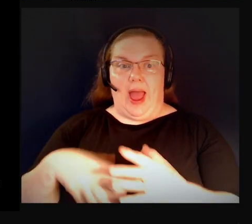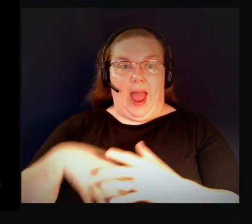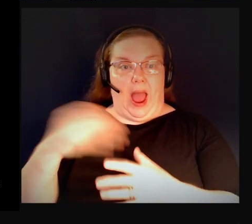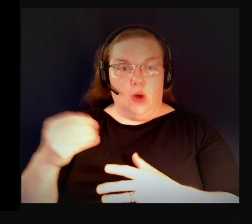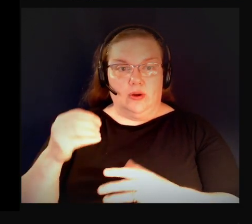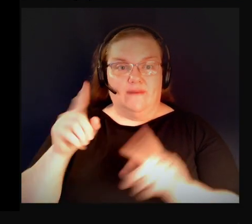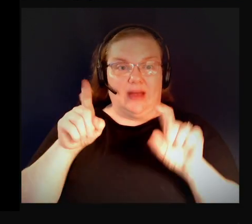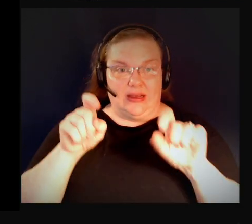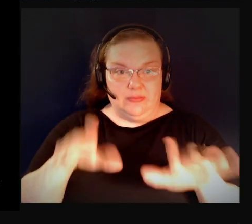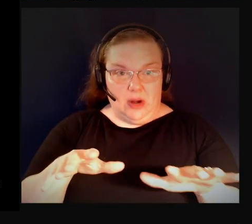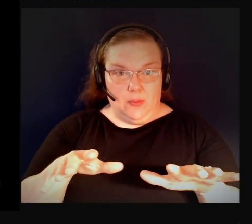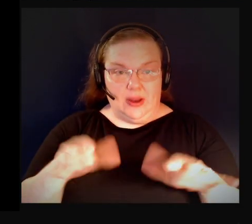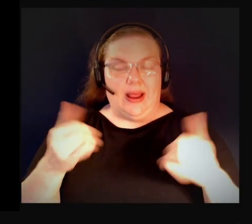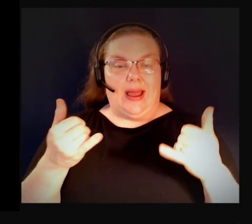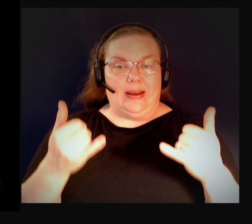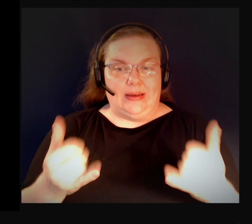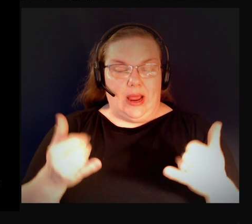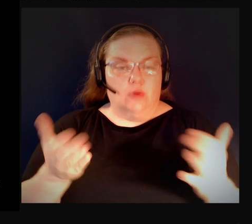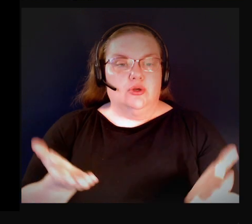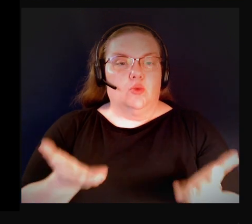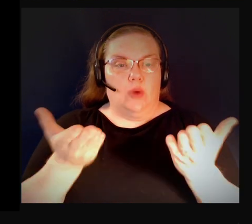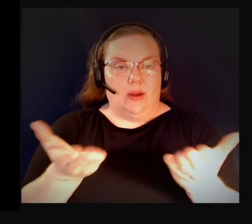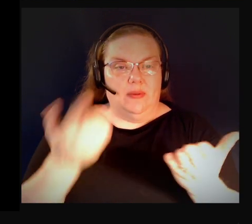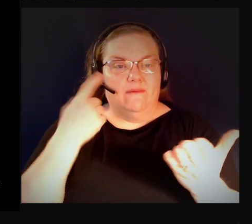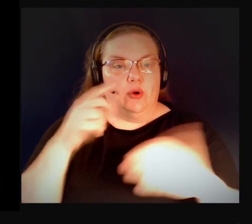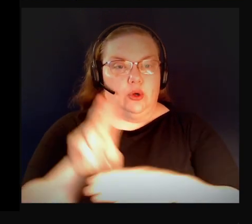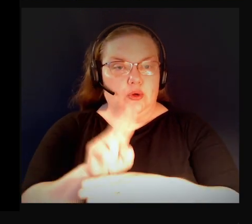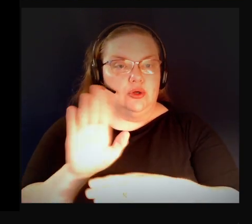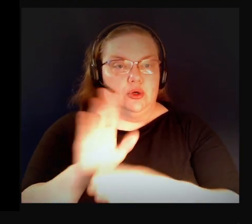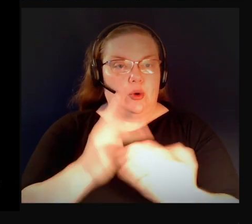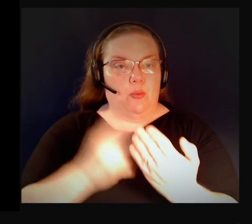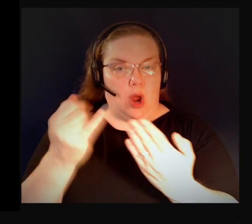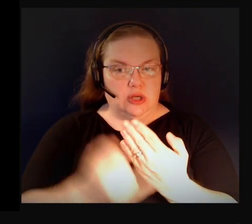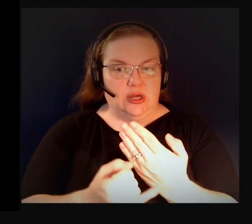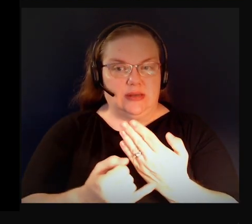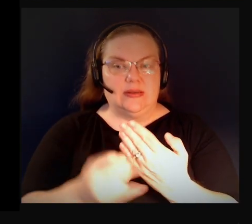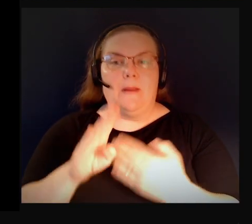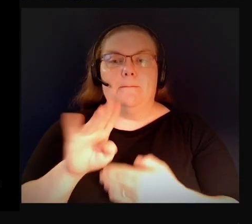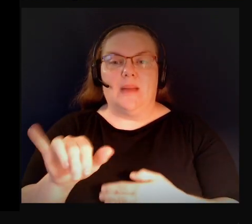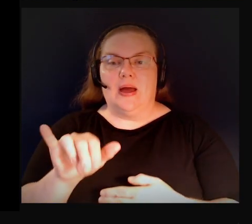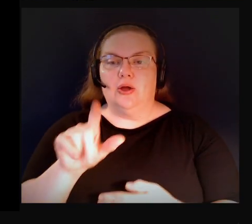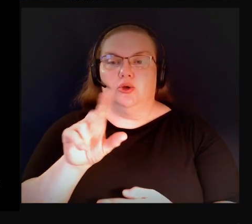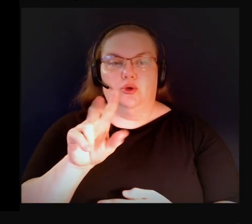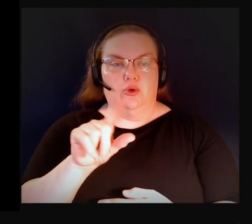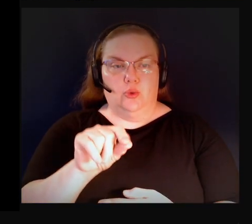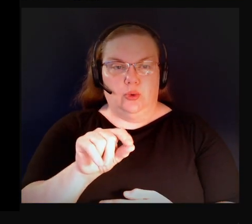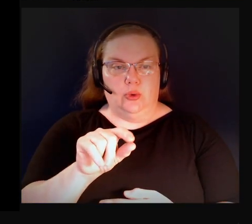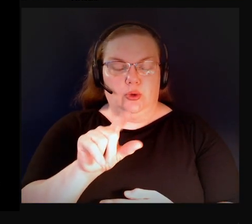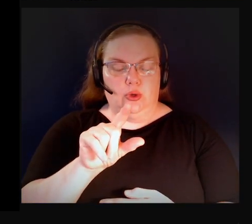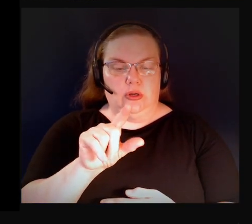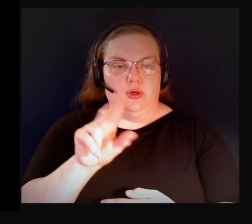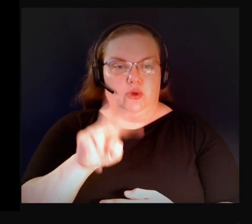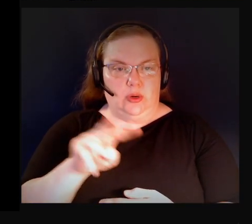and recommend it for use in your projects as of 2022.2. Because we share our DirectX 12 code